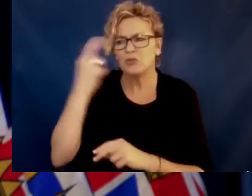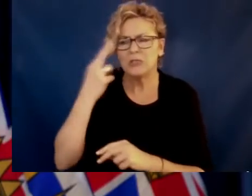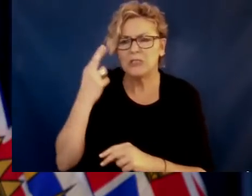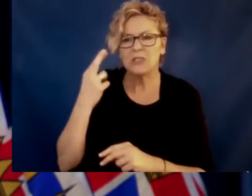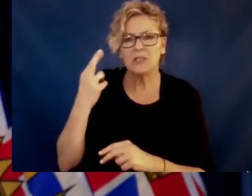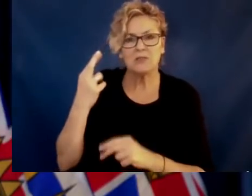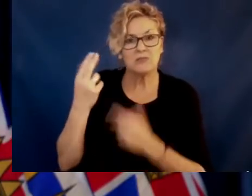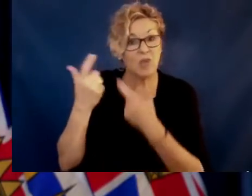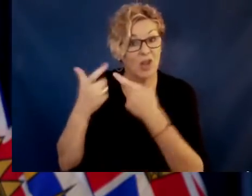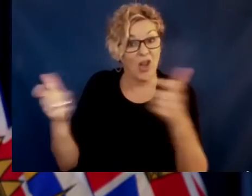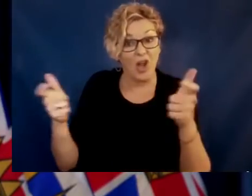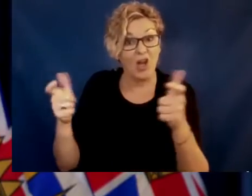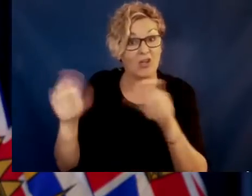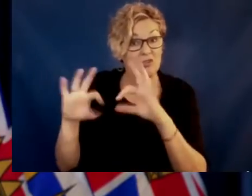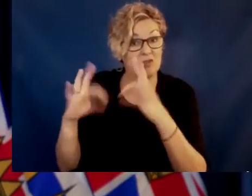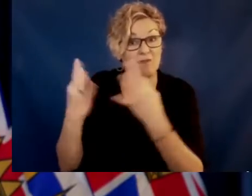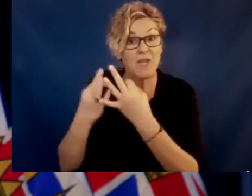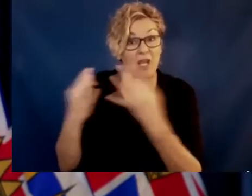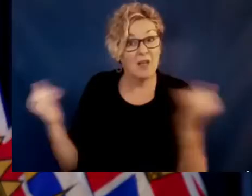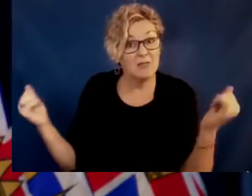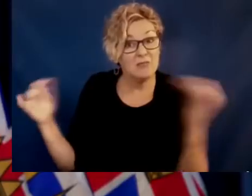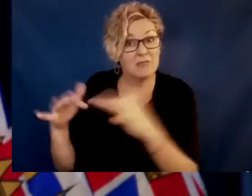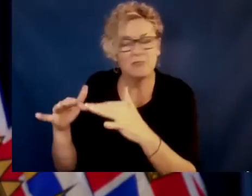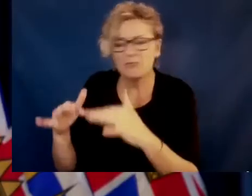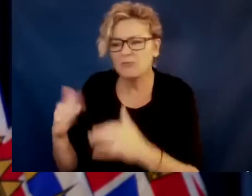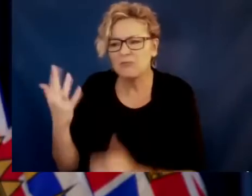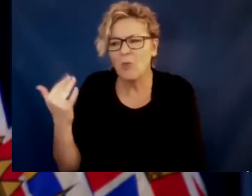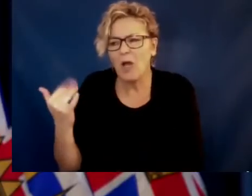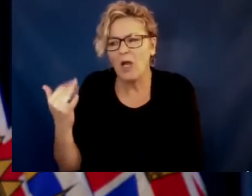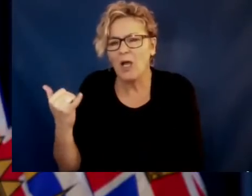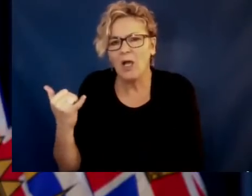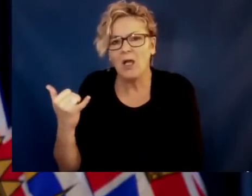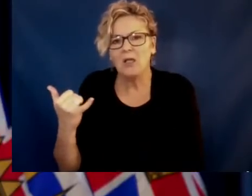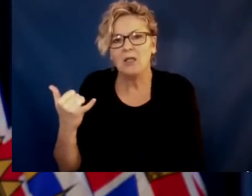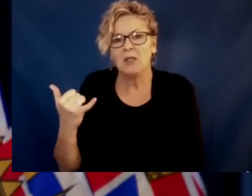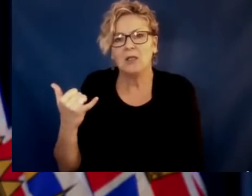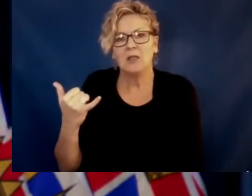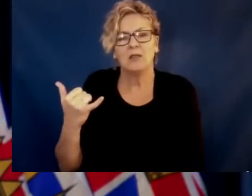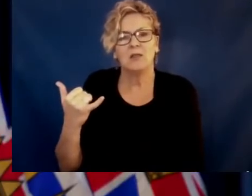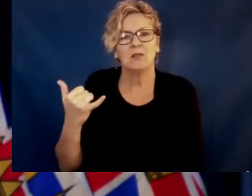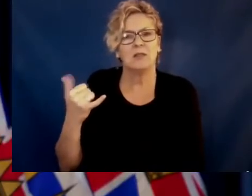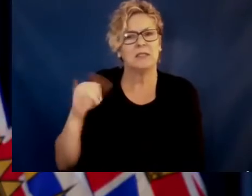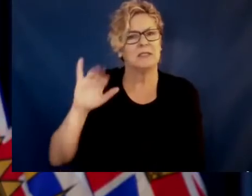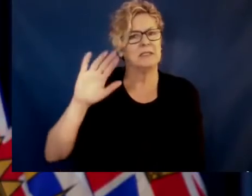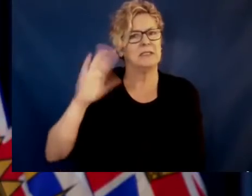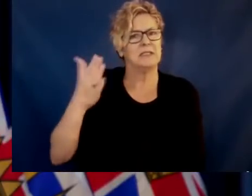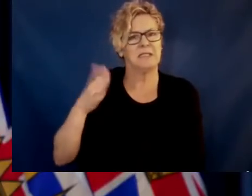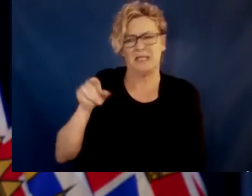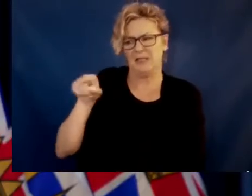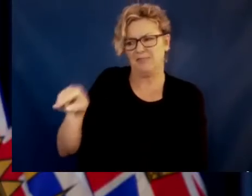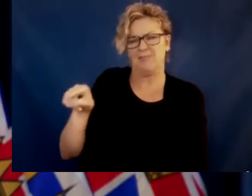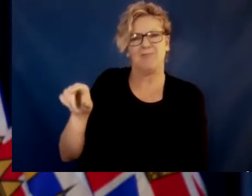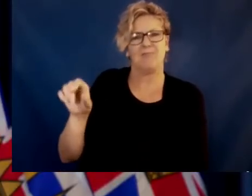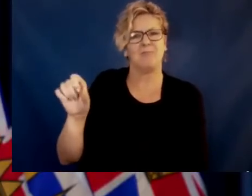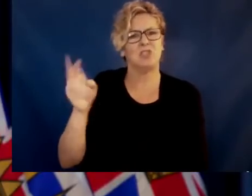There is. The areas of the Lower Mainland, as I've said, but particularly Fraser south, there are a